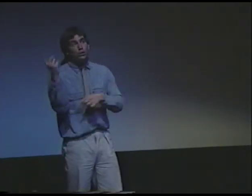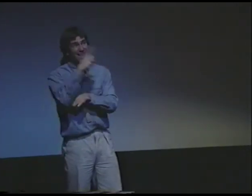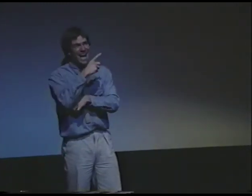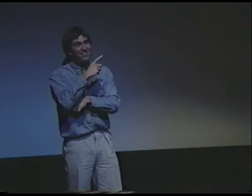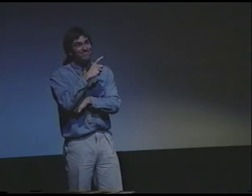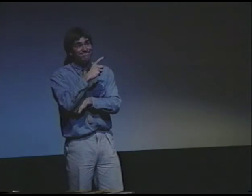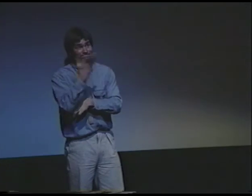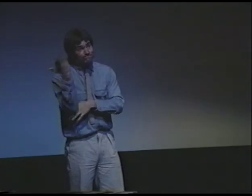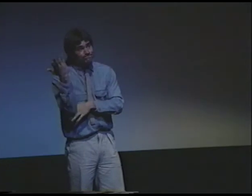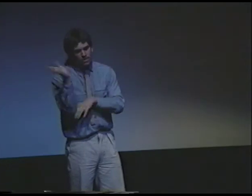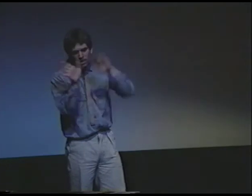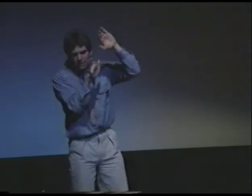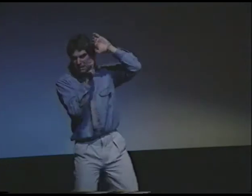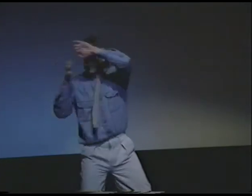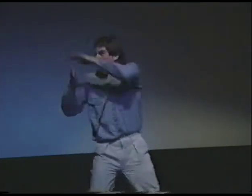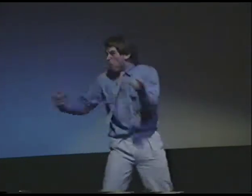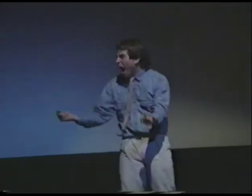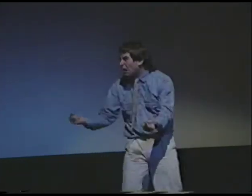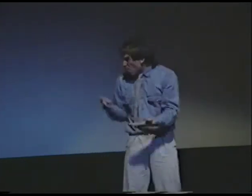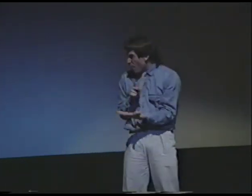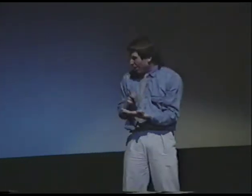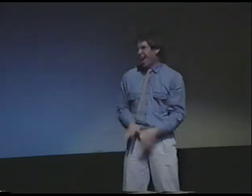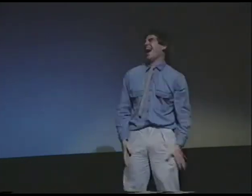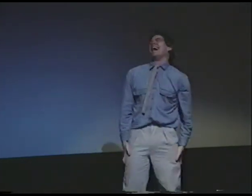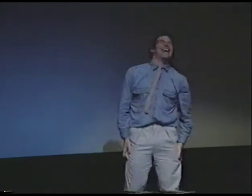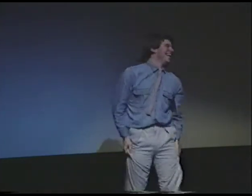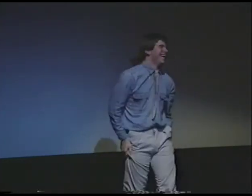Without Jim, I wouldn't be here today. What? Poetry?